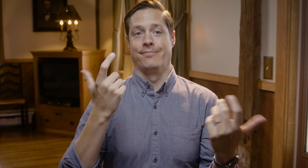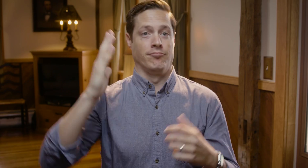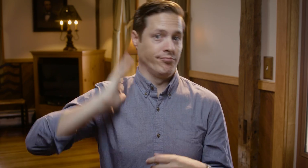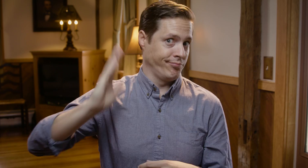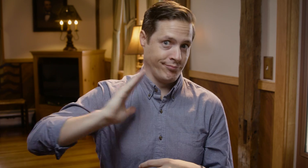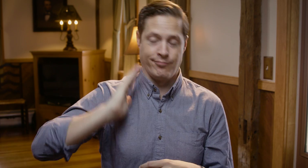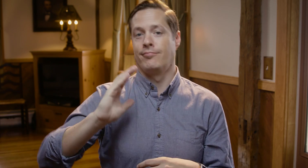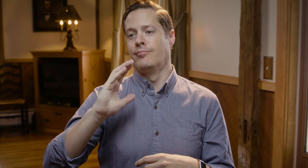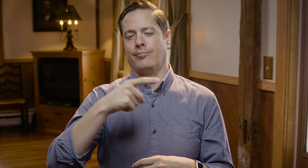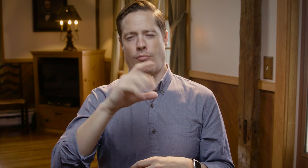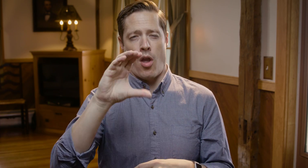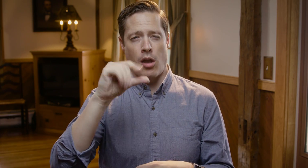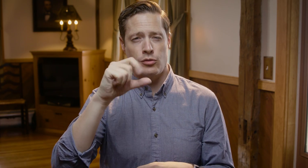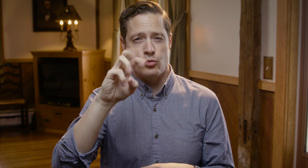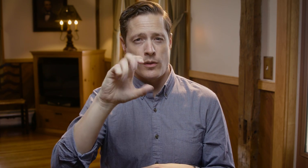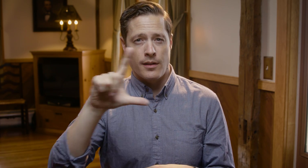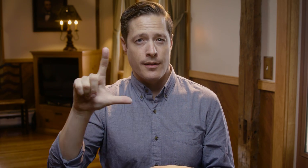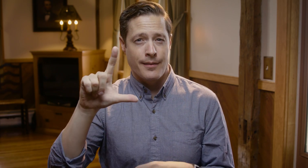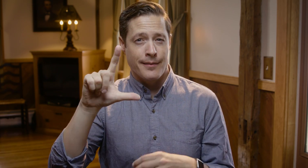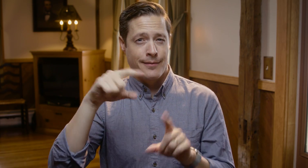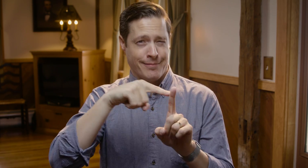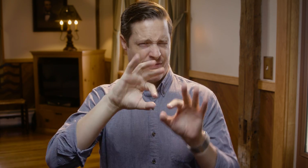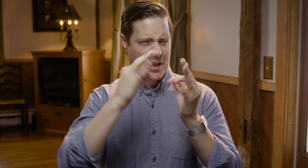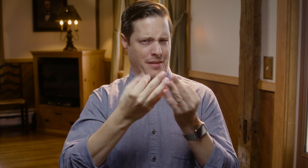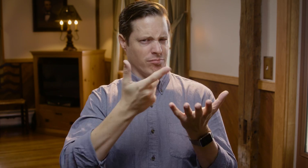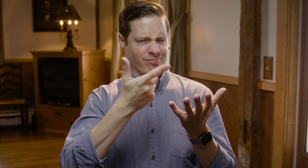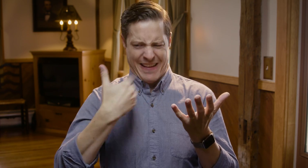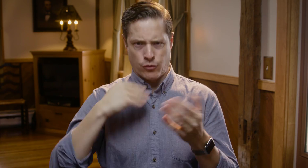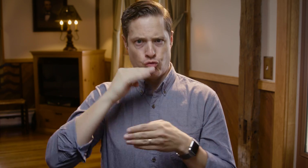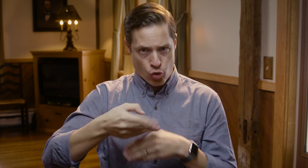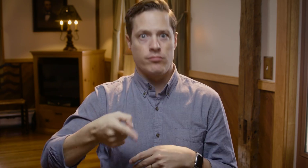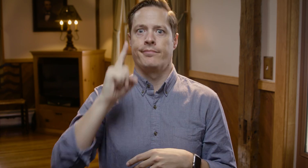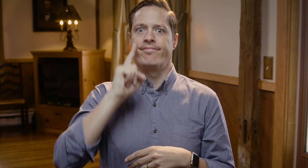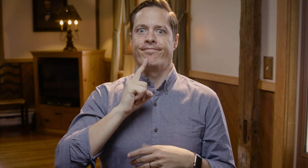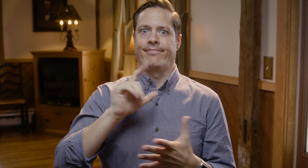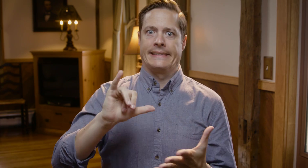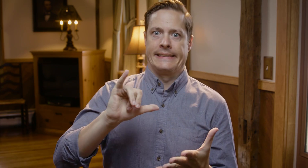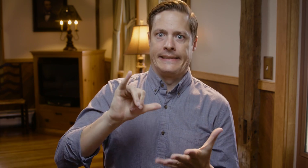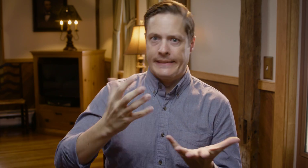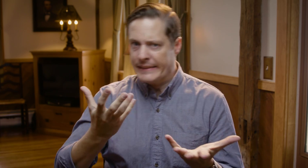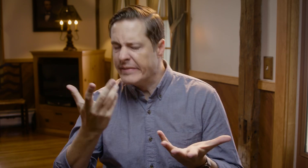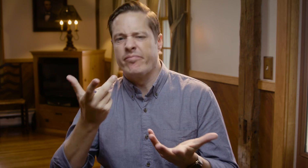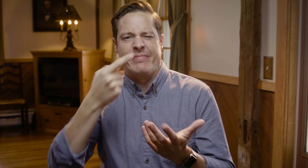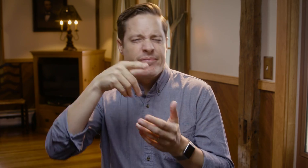Long ago, there lived a Cogswell family. They had a daughter who was deaf. They didn't know what to do.